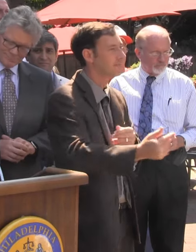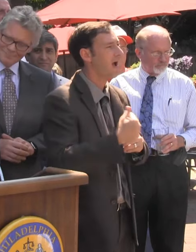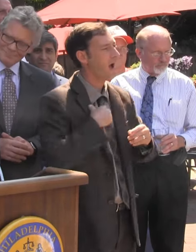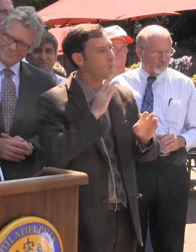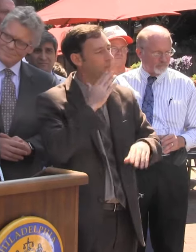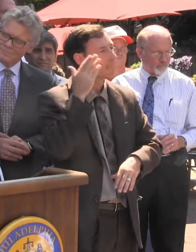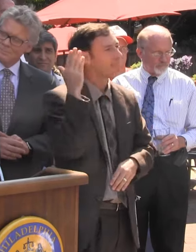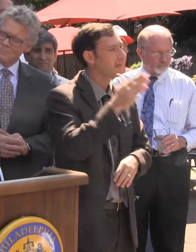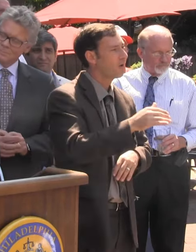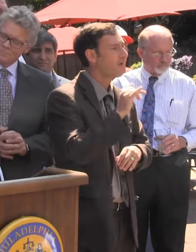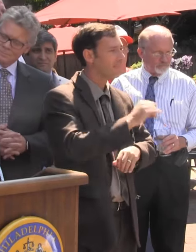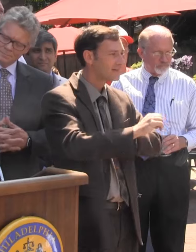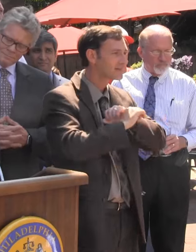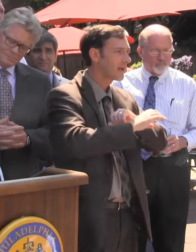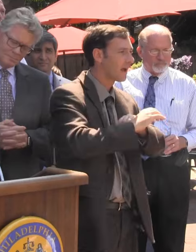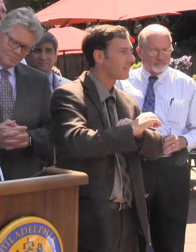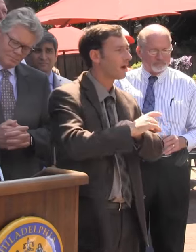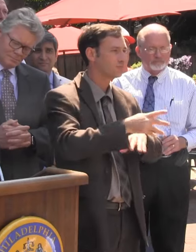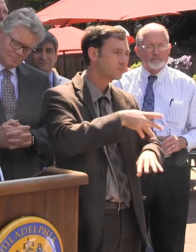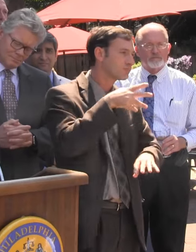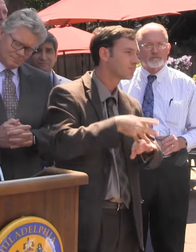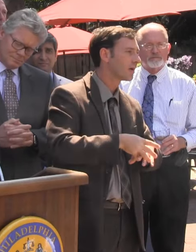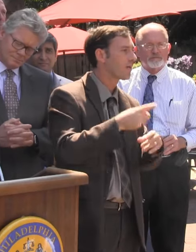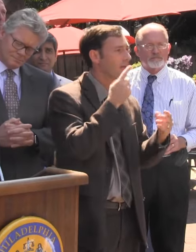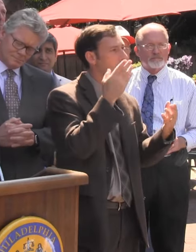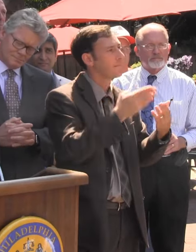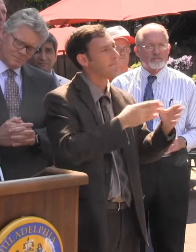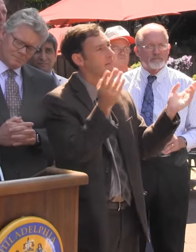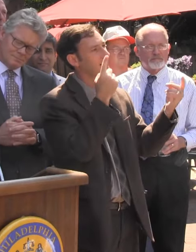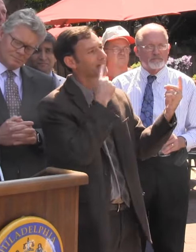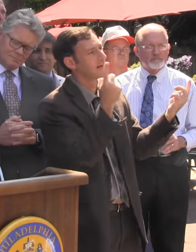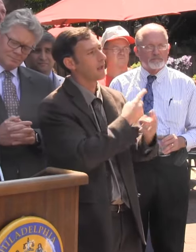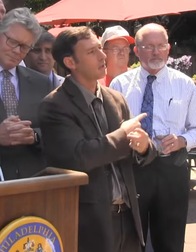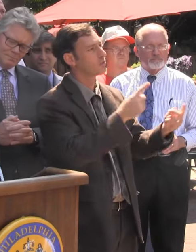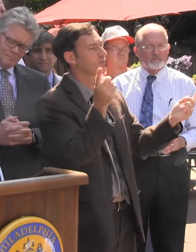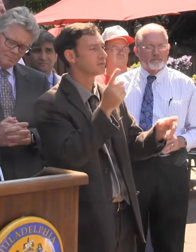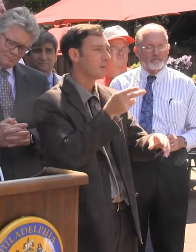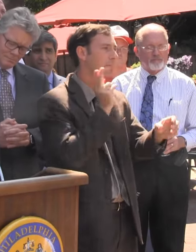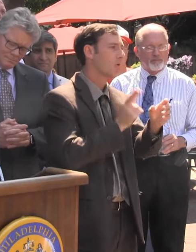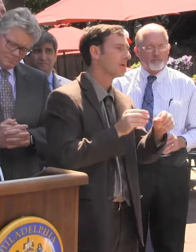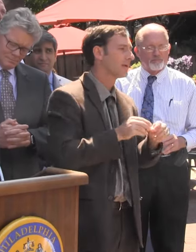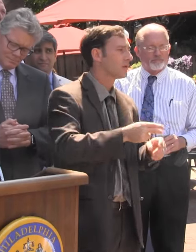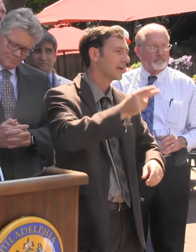campaign in rooted in the public declaration of participation in this historic event for